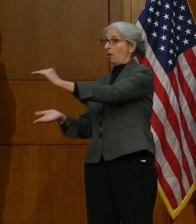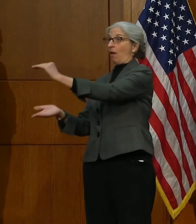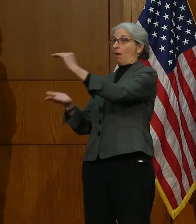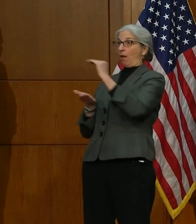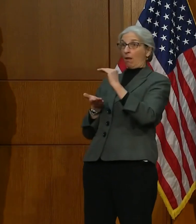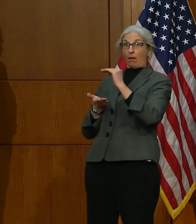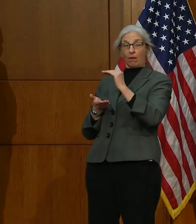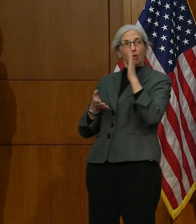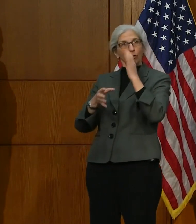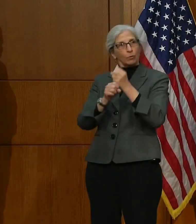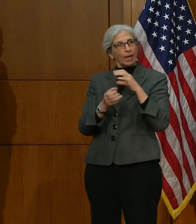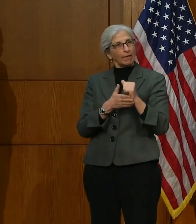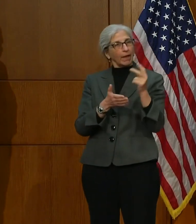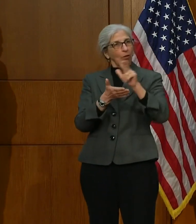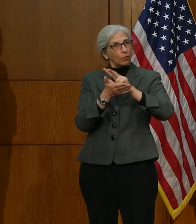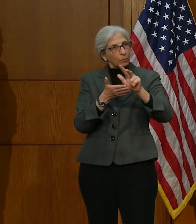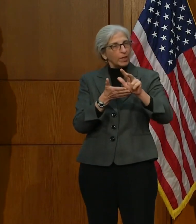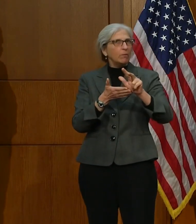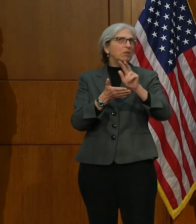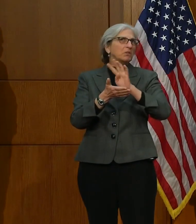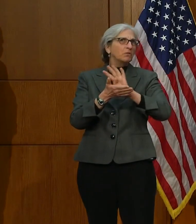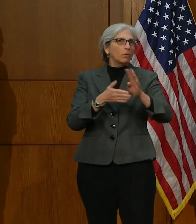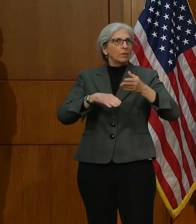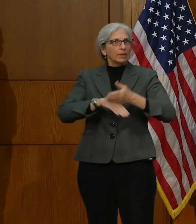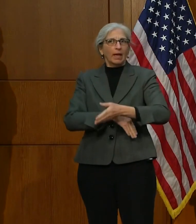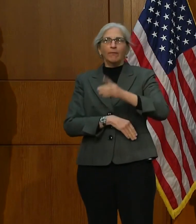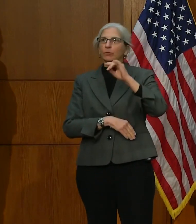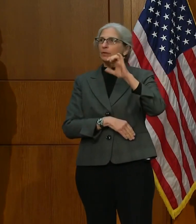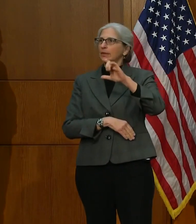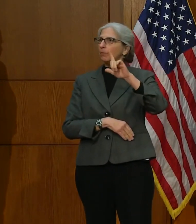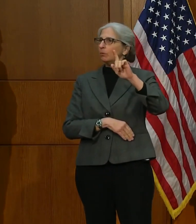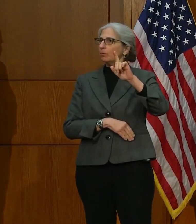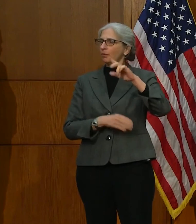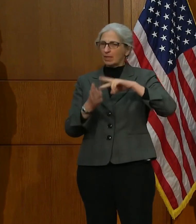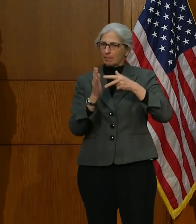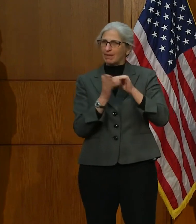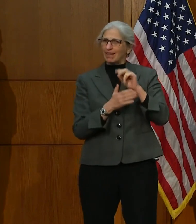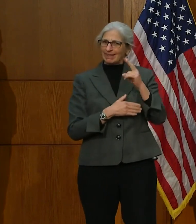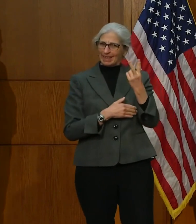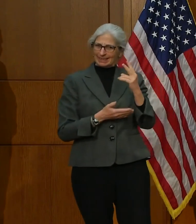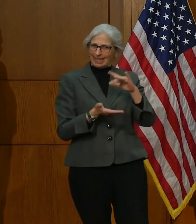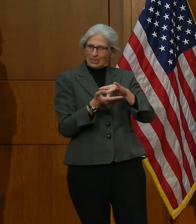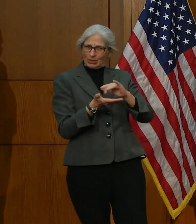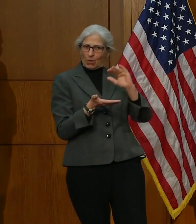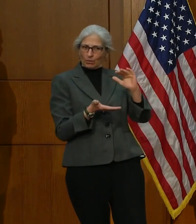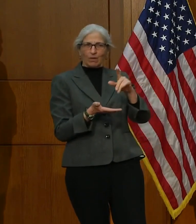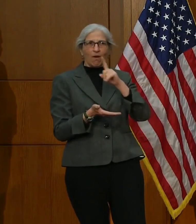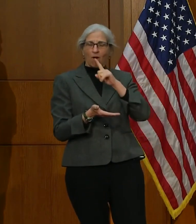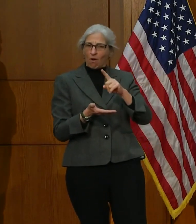GET THE DELIVERY OF YOUR SECOND DOSES. THREE OR FOUR WEEKS